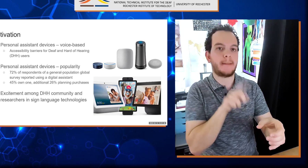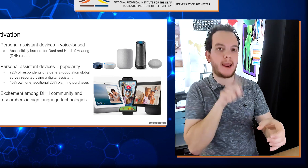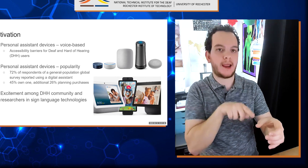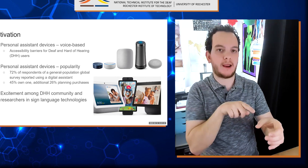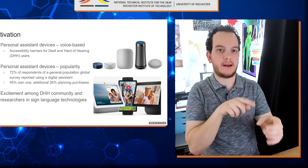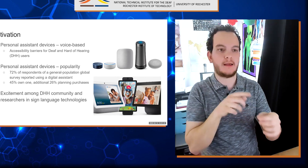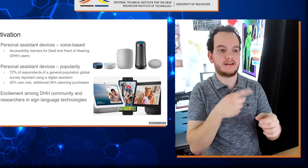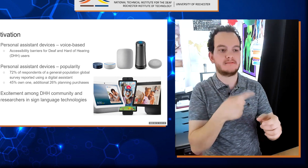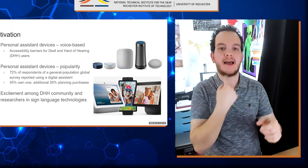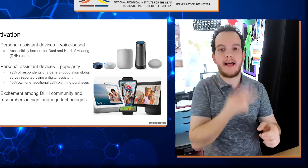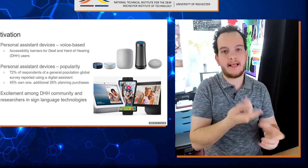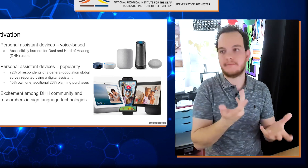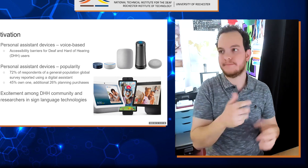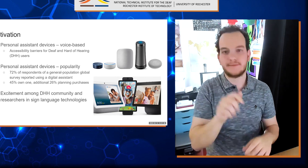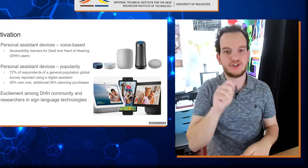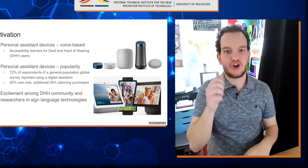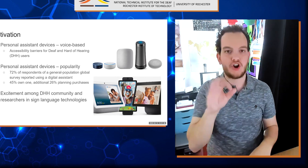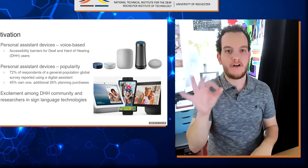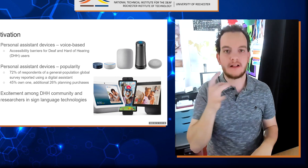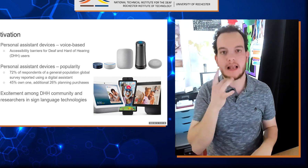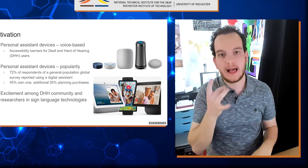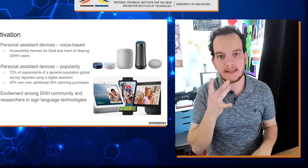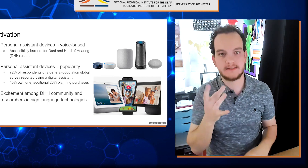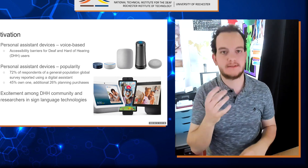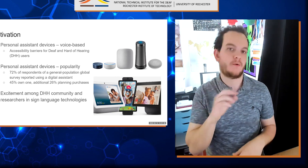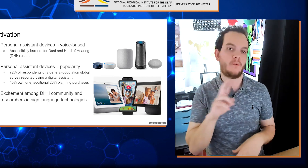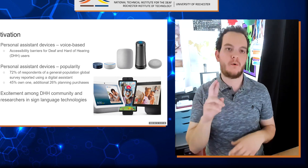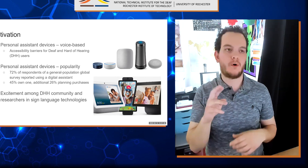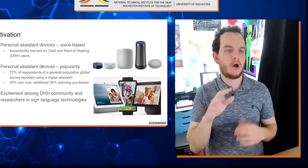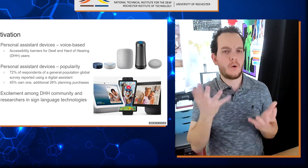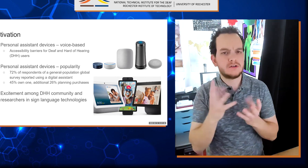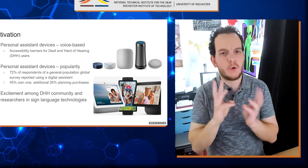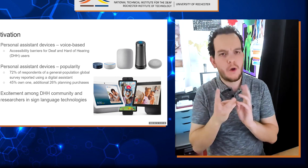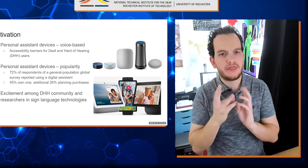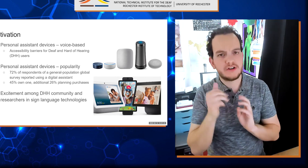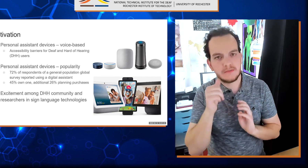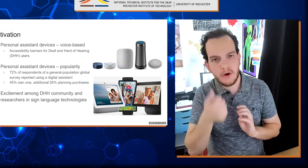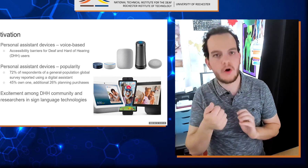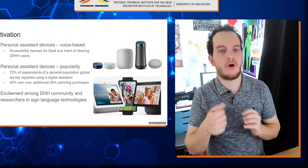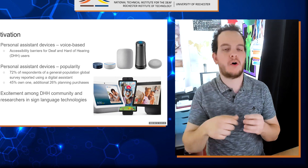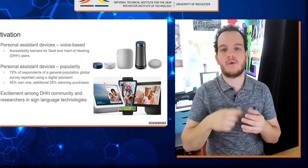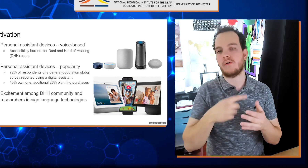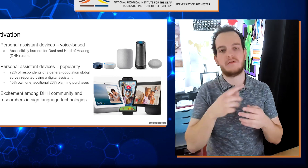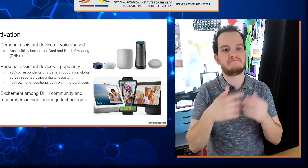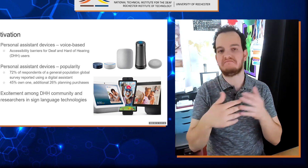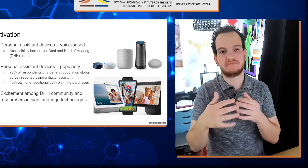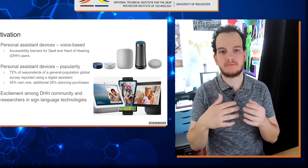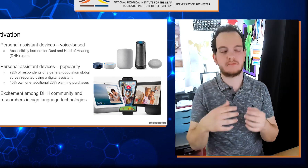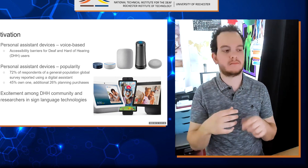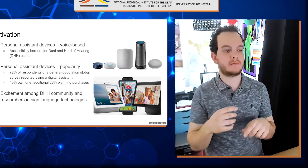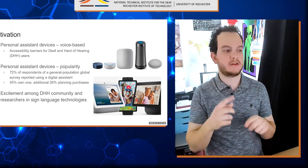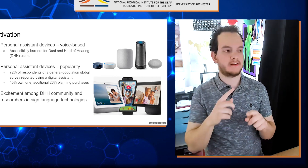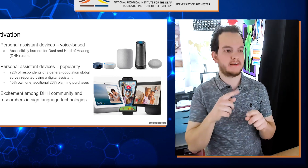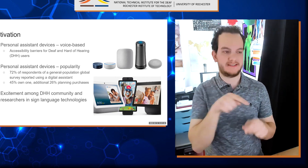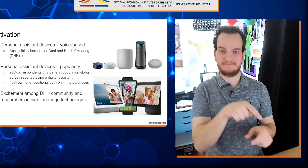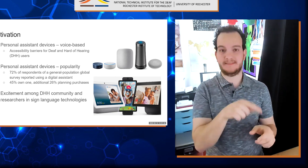And these are used for asking lights to be turned off